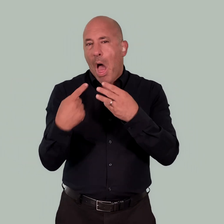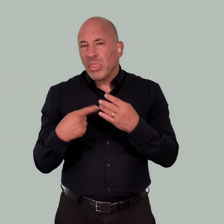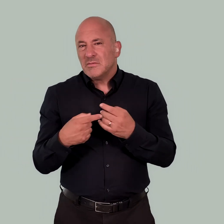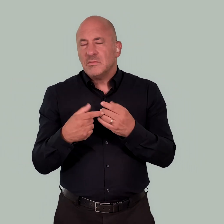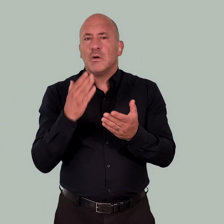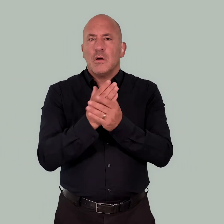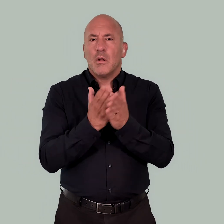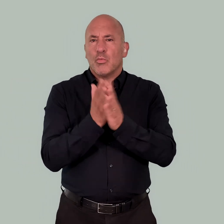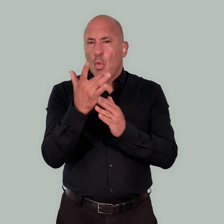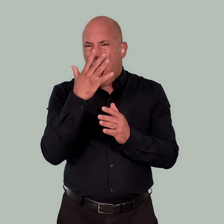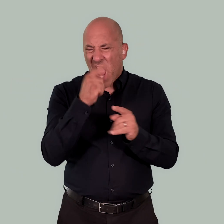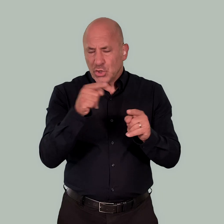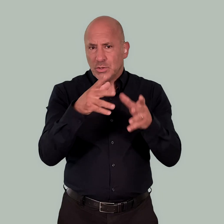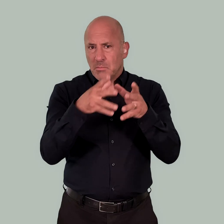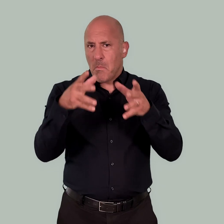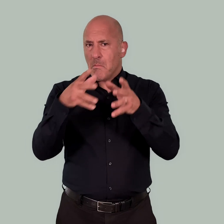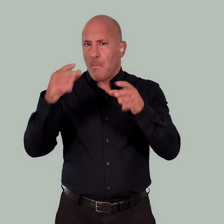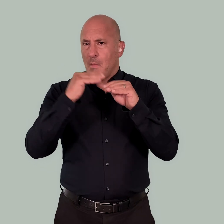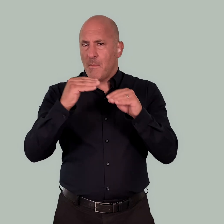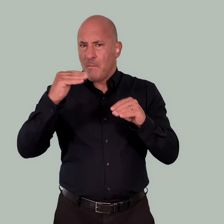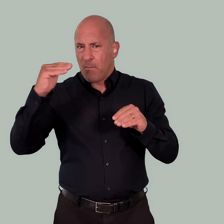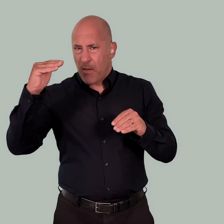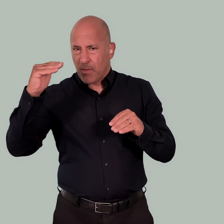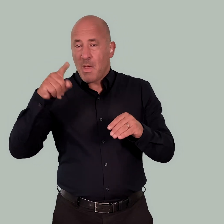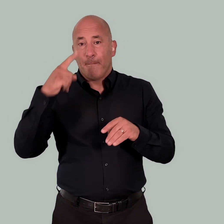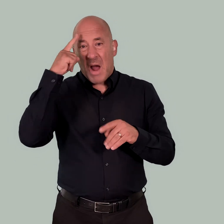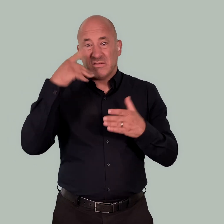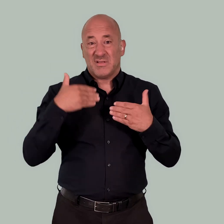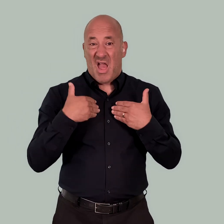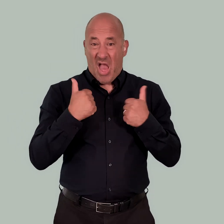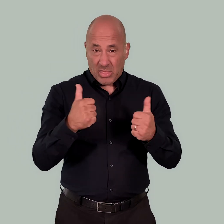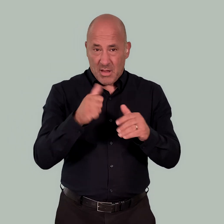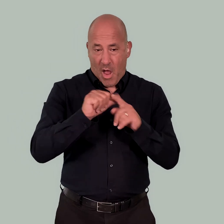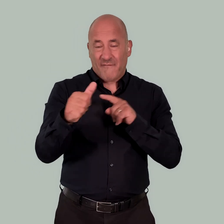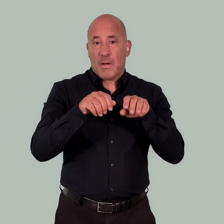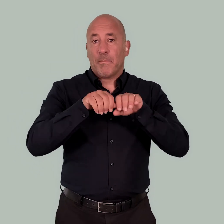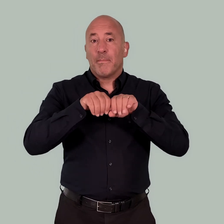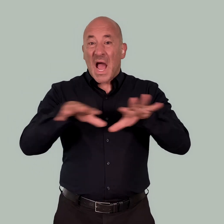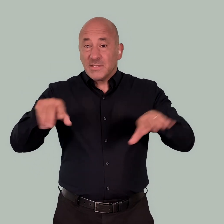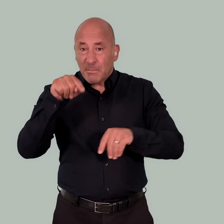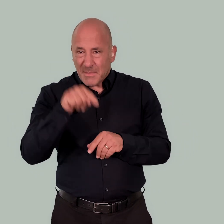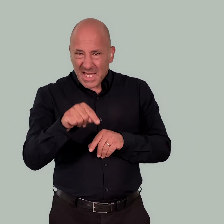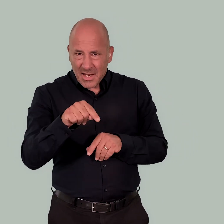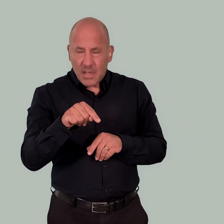and all other conditions have increased in prevalence at all ages, although the increases in mental health conditions since the pandemic